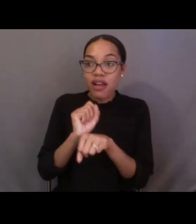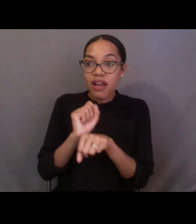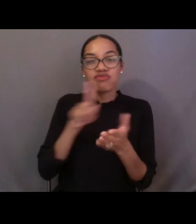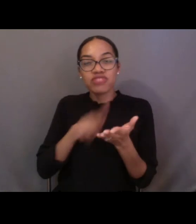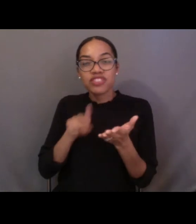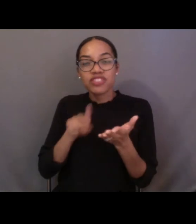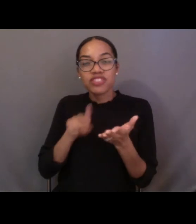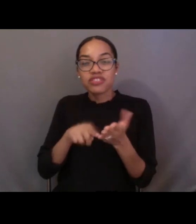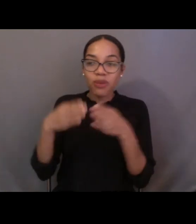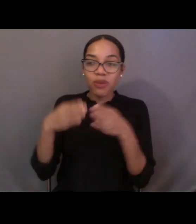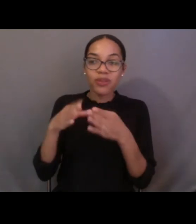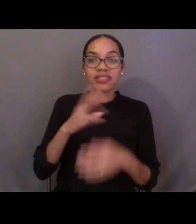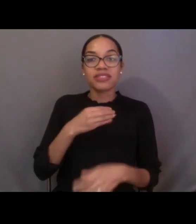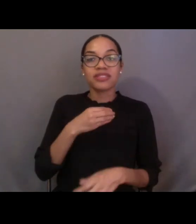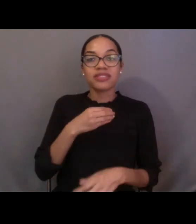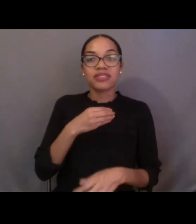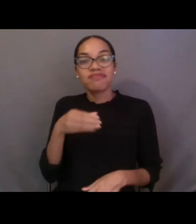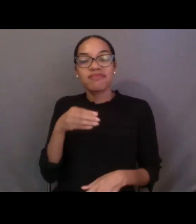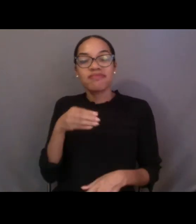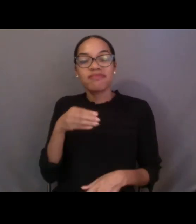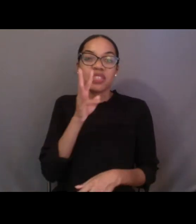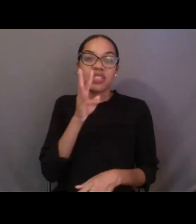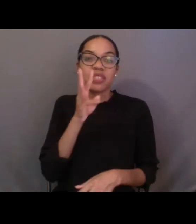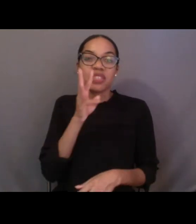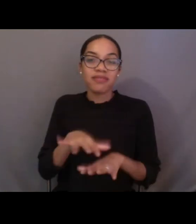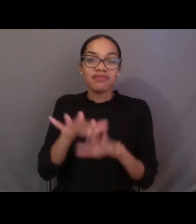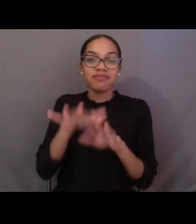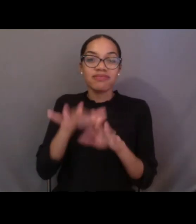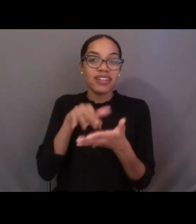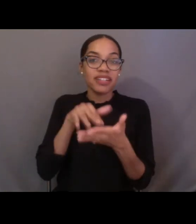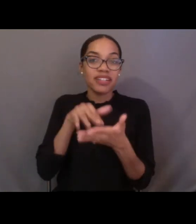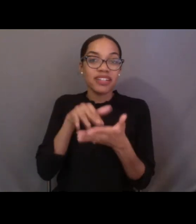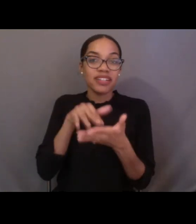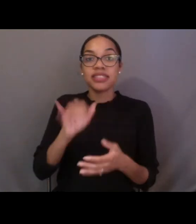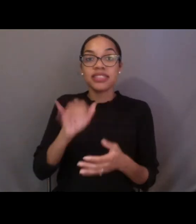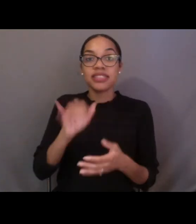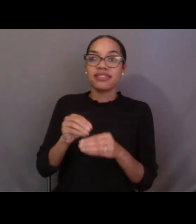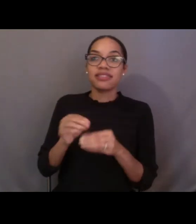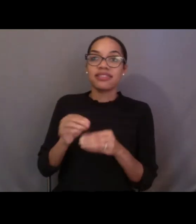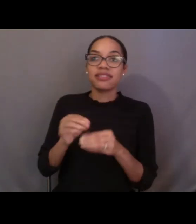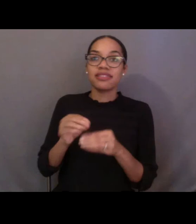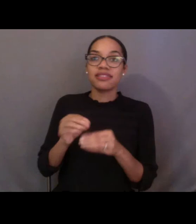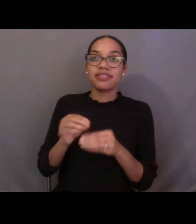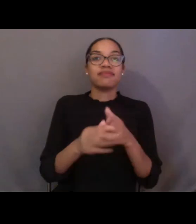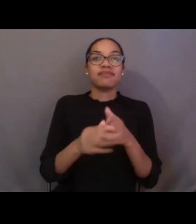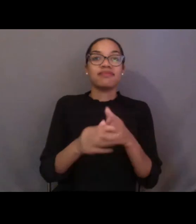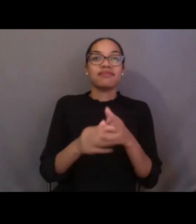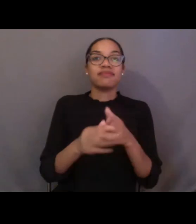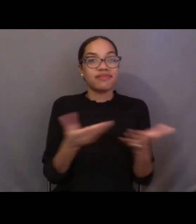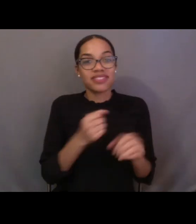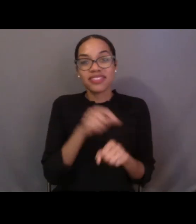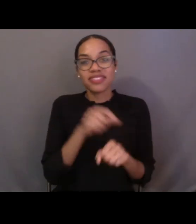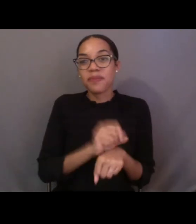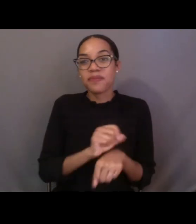And so that allowed me to get this current job, which is doing exactly that here on Cape Cod. [Grace] Great.